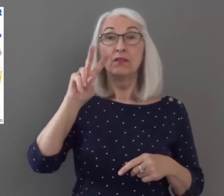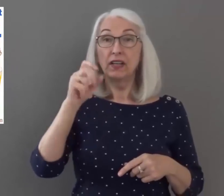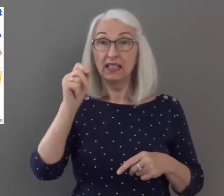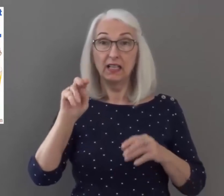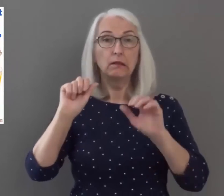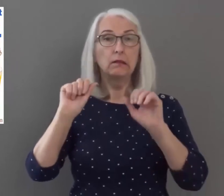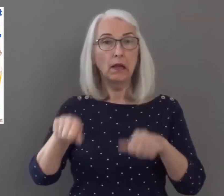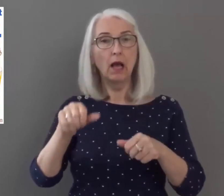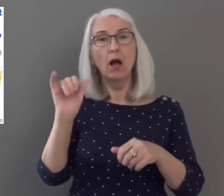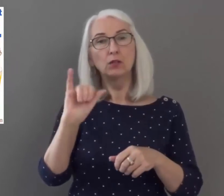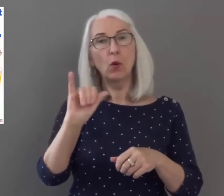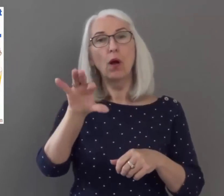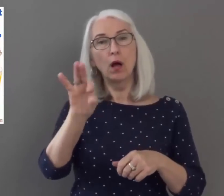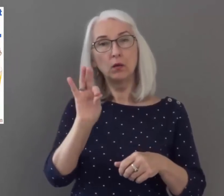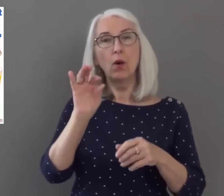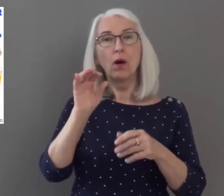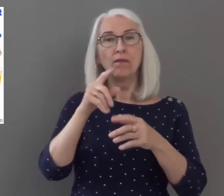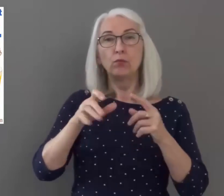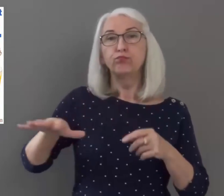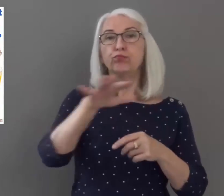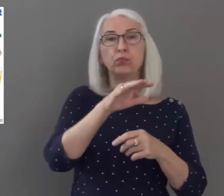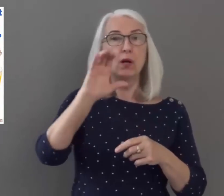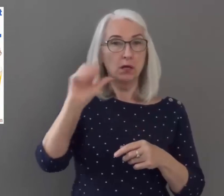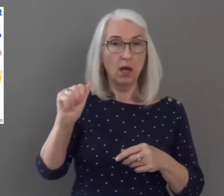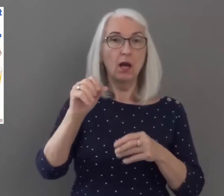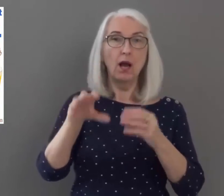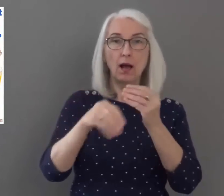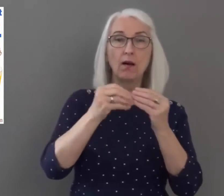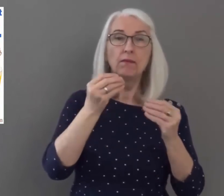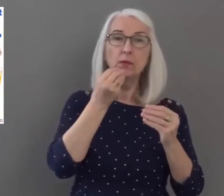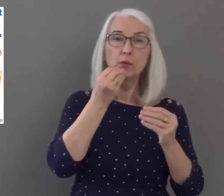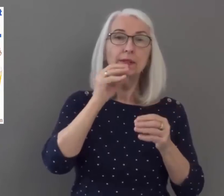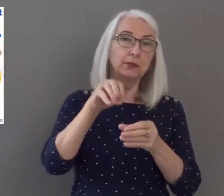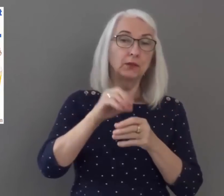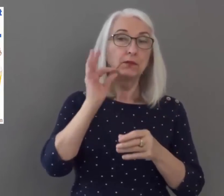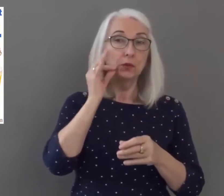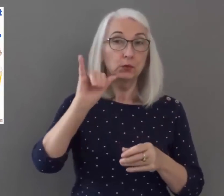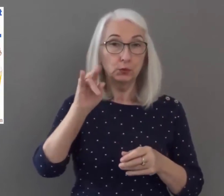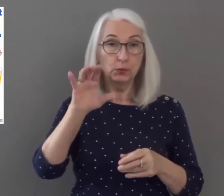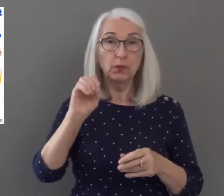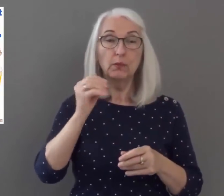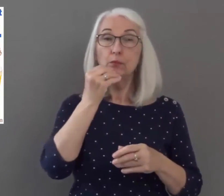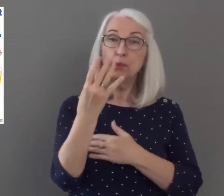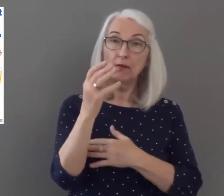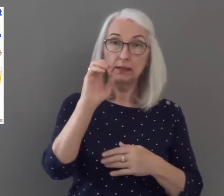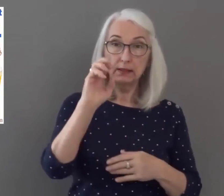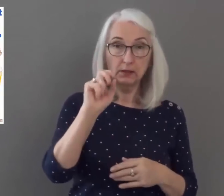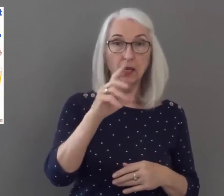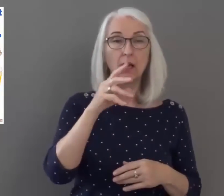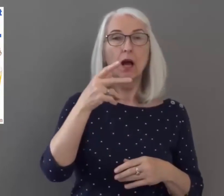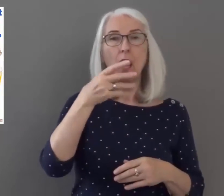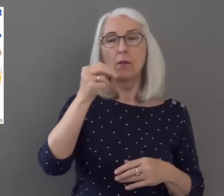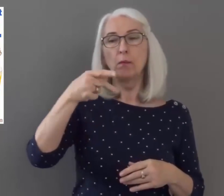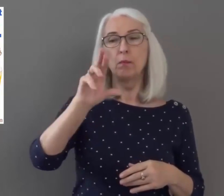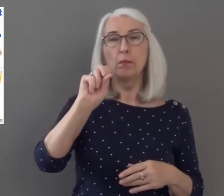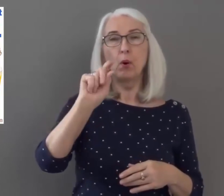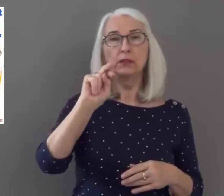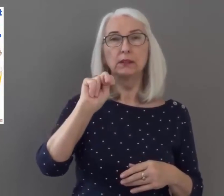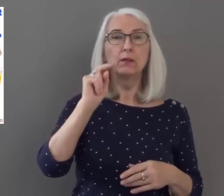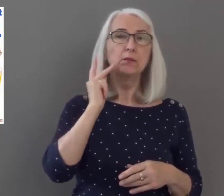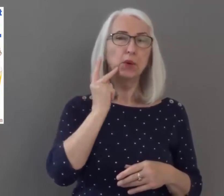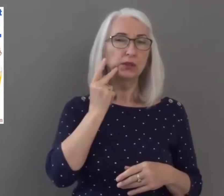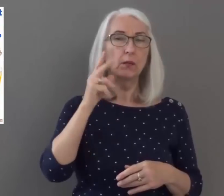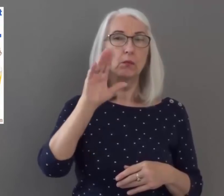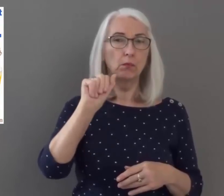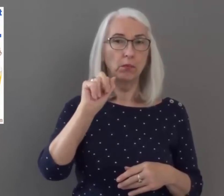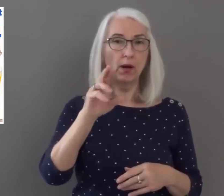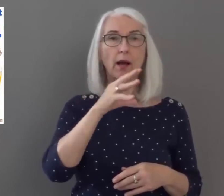Vegans can also choose from among calcium-fortified foods including fruit juices, breakfast cereals, protein bars,